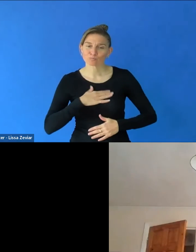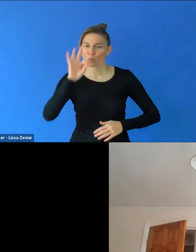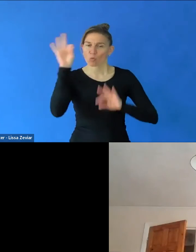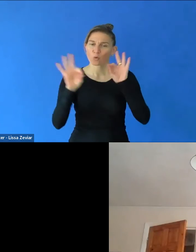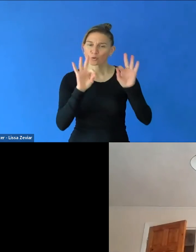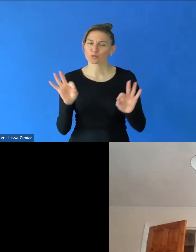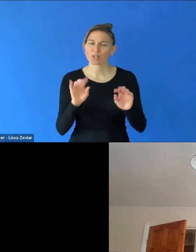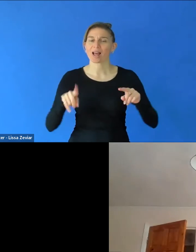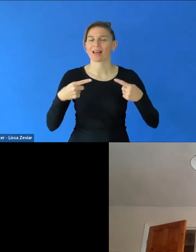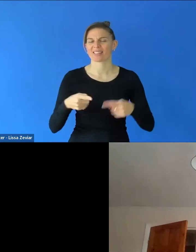Over to you, Luke.